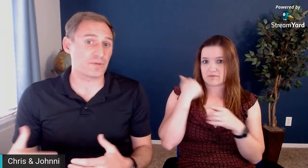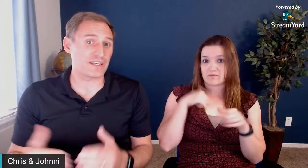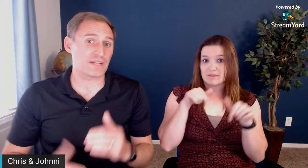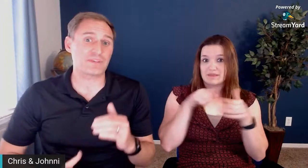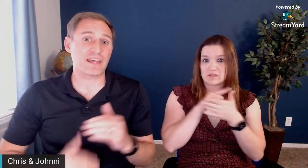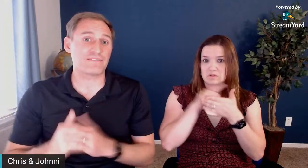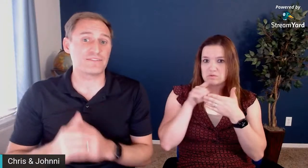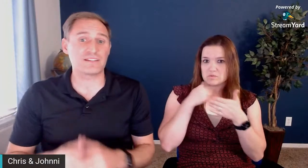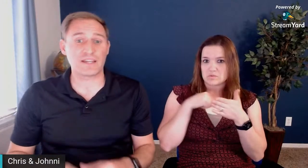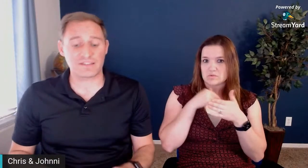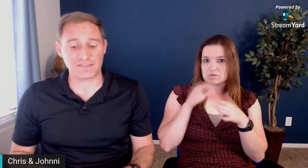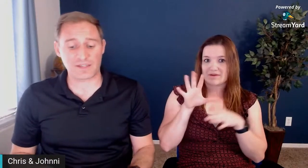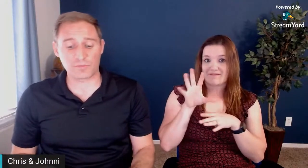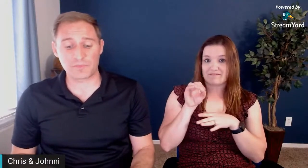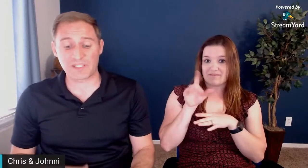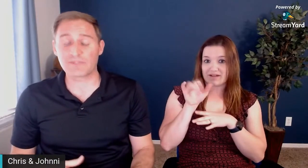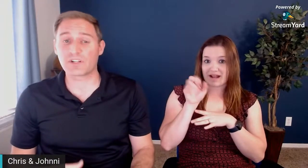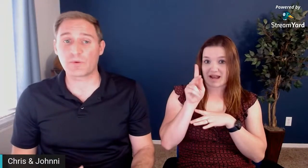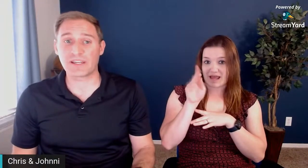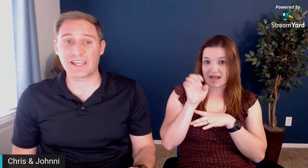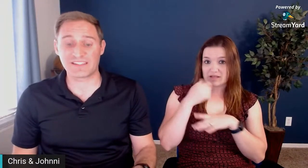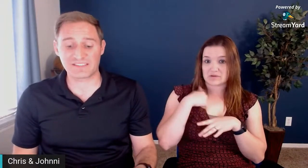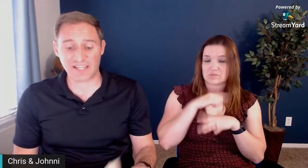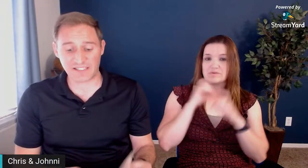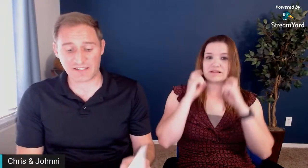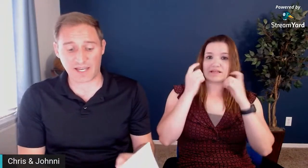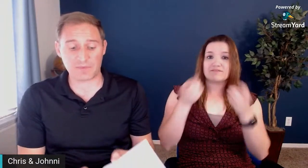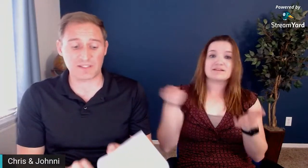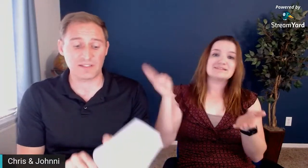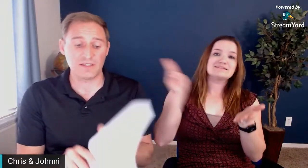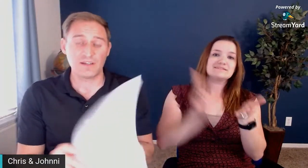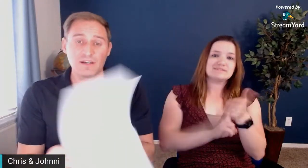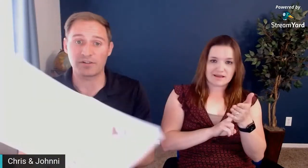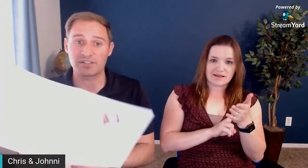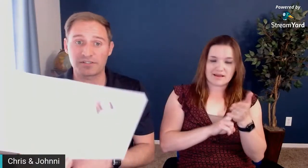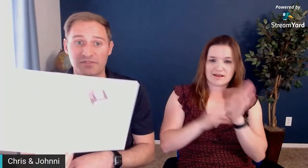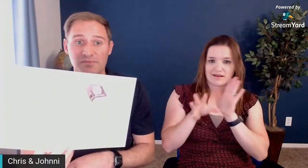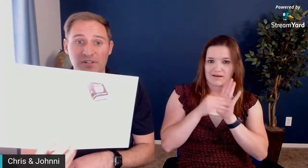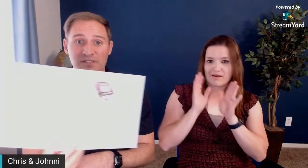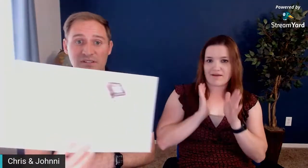we get up to that 50 likes then we'll be giving away a signed copy of our children's book so